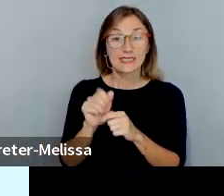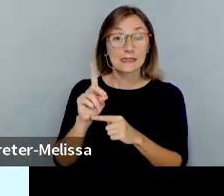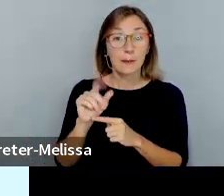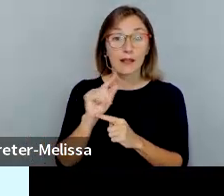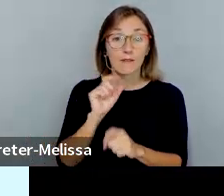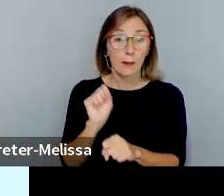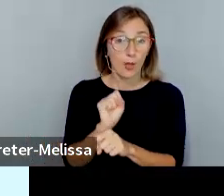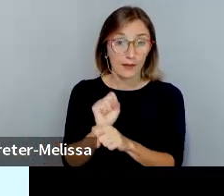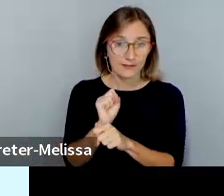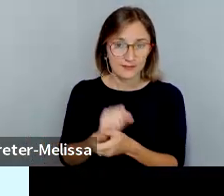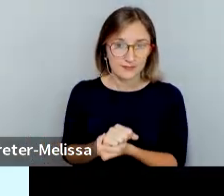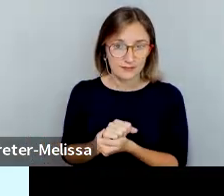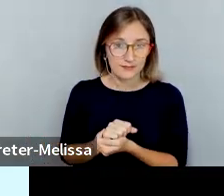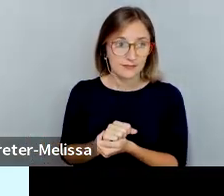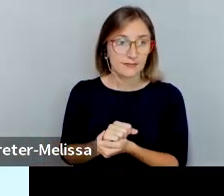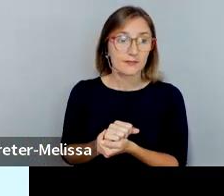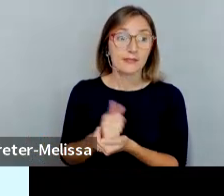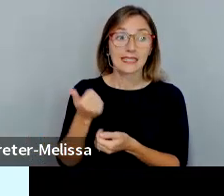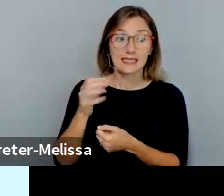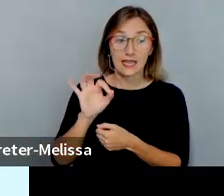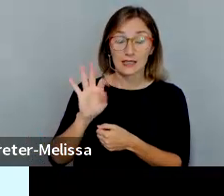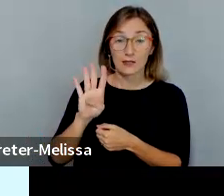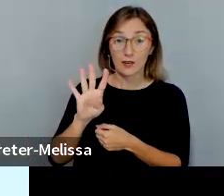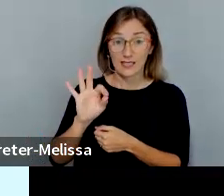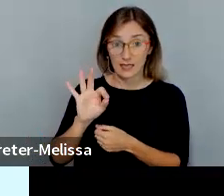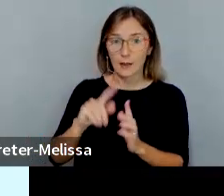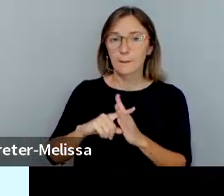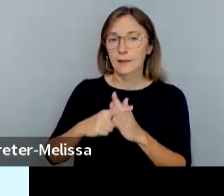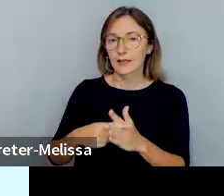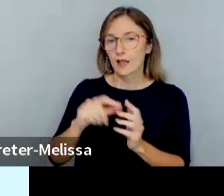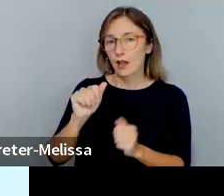handicapped staged a nine day sit in at the public works program in New